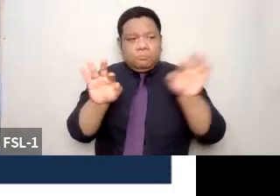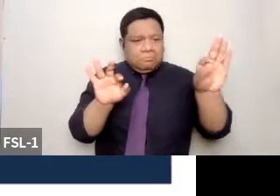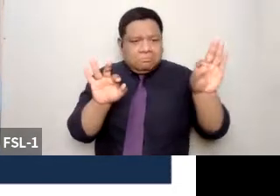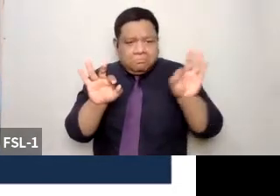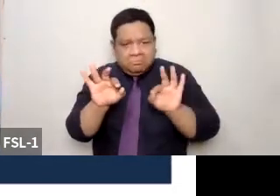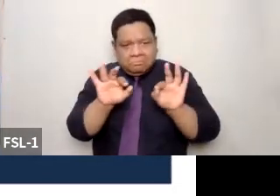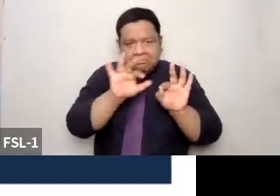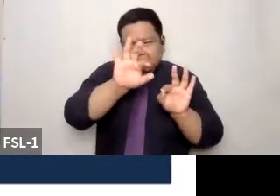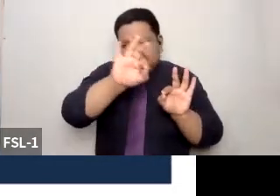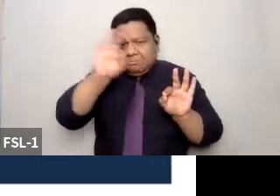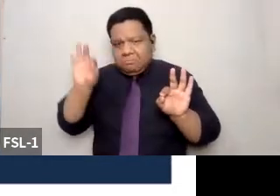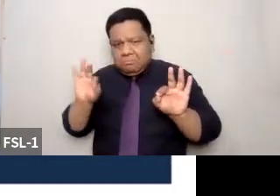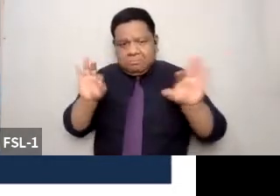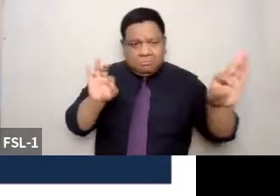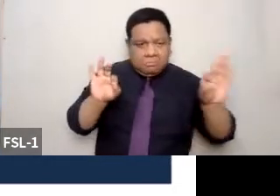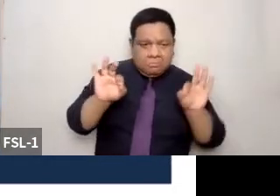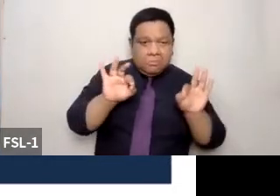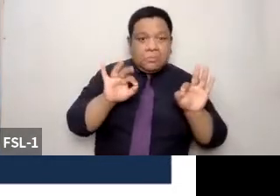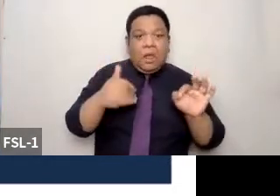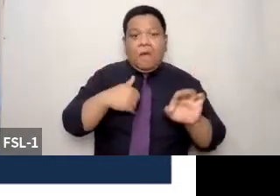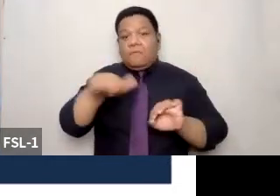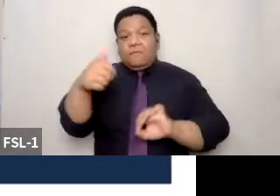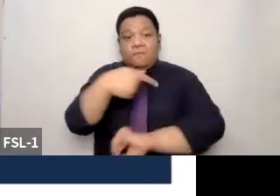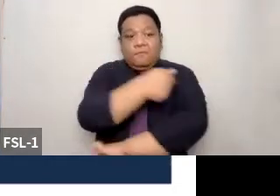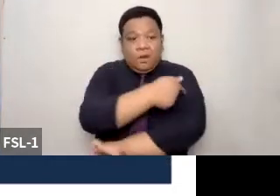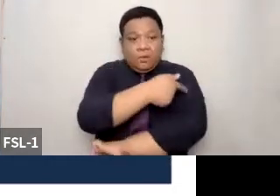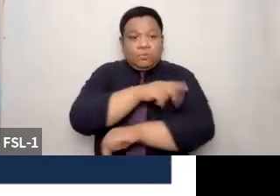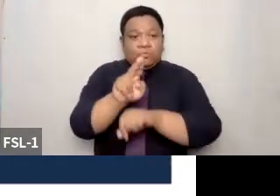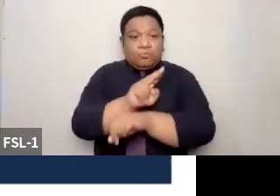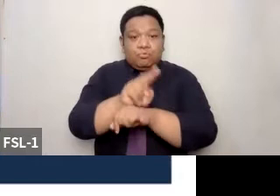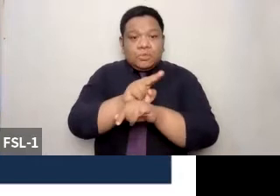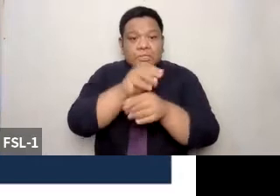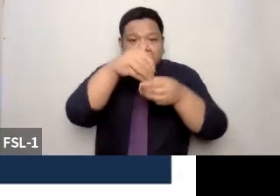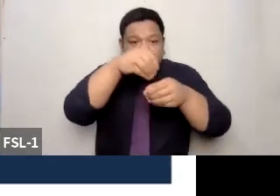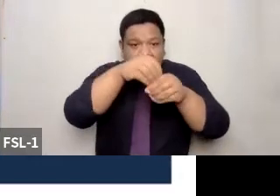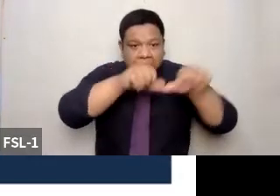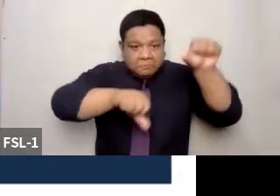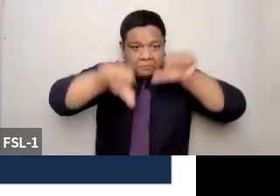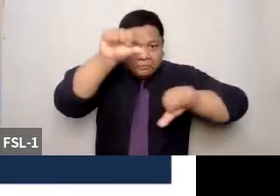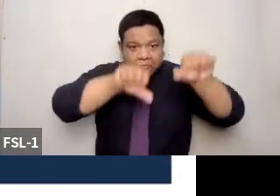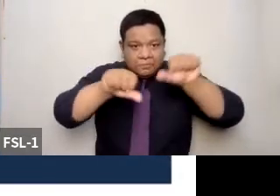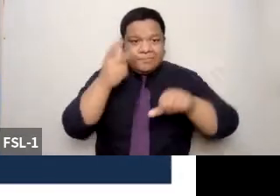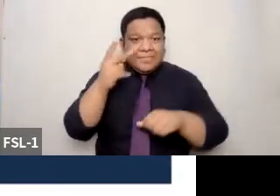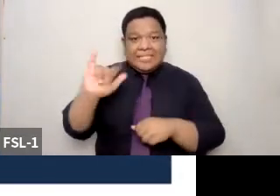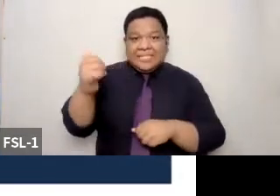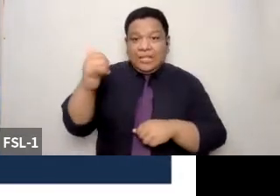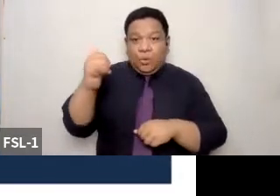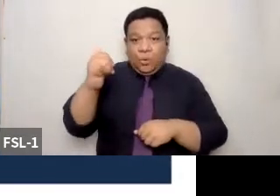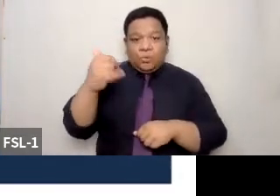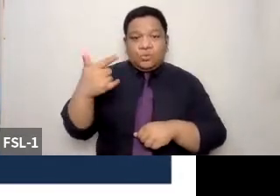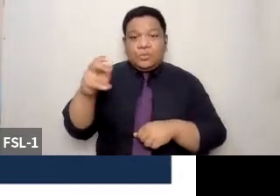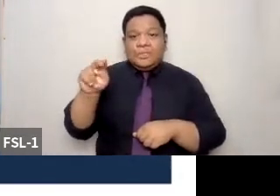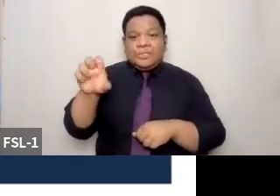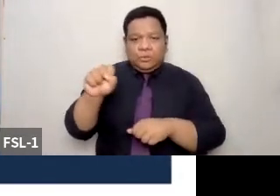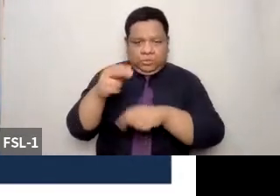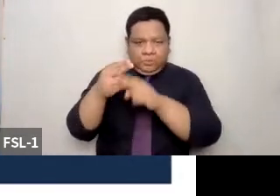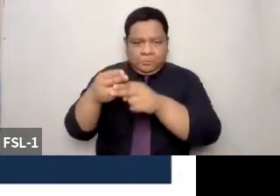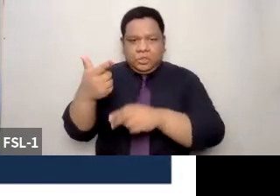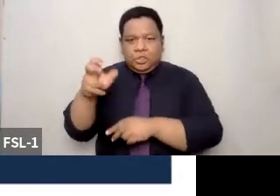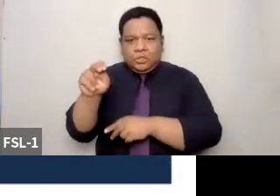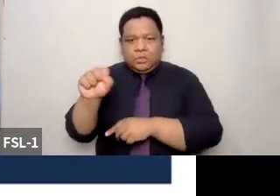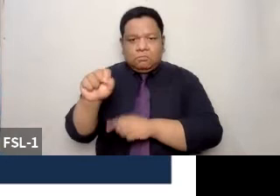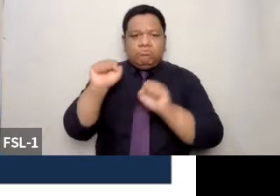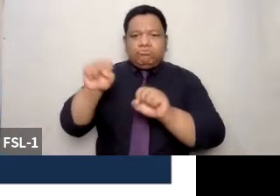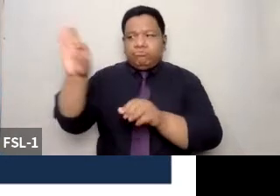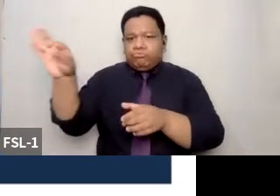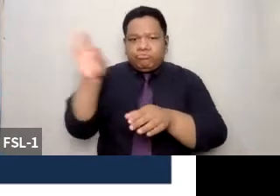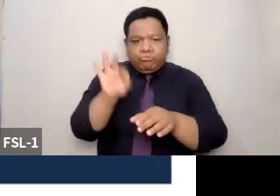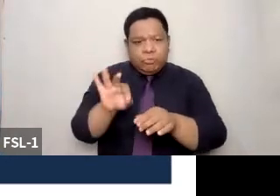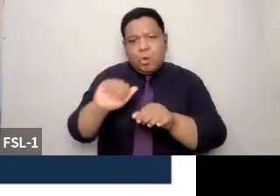And there are vaccines that use only the genes of the virus or these yellow strings that you can insert to the other virus, vector vaccine.